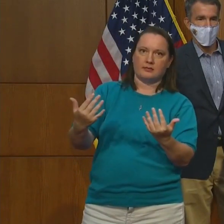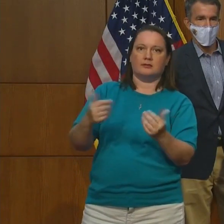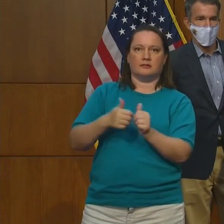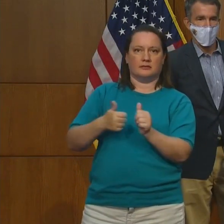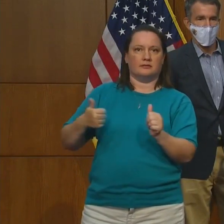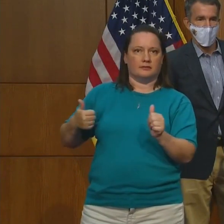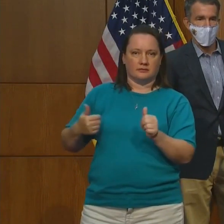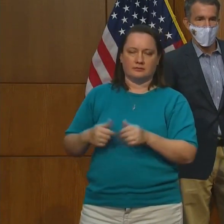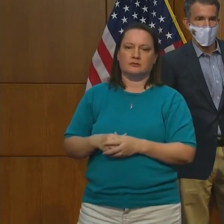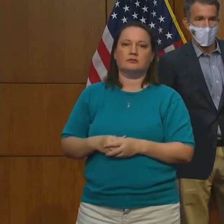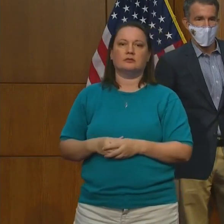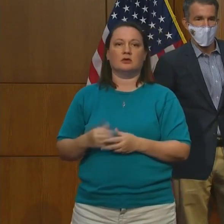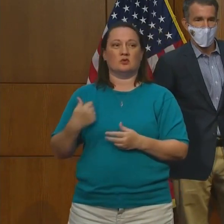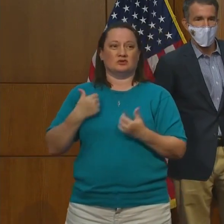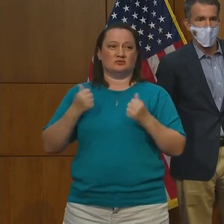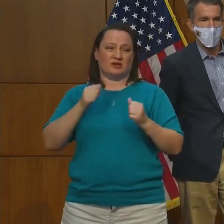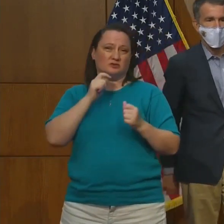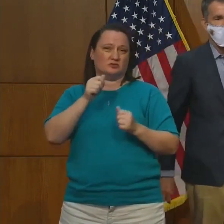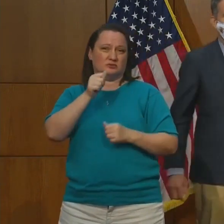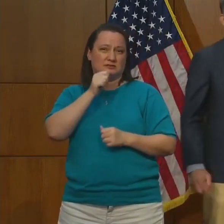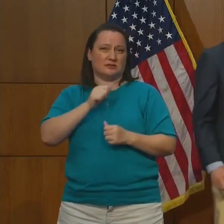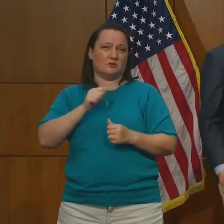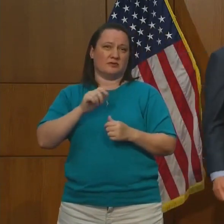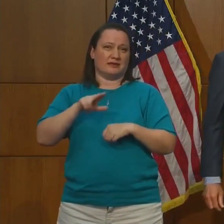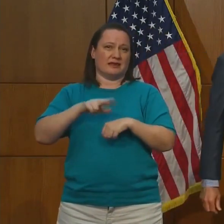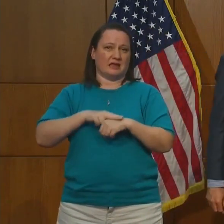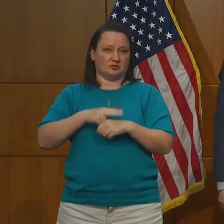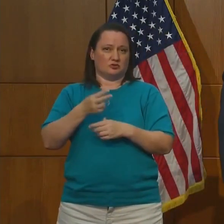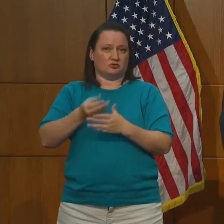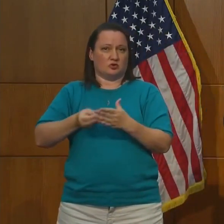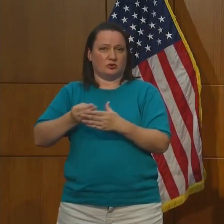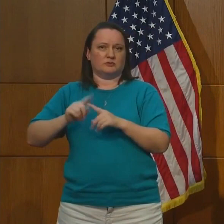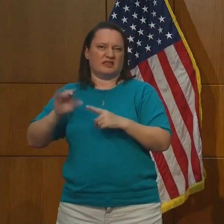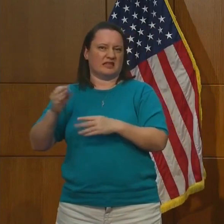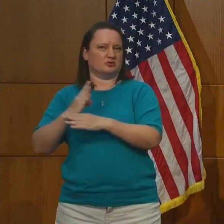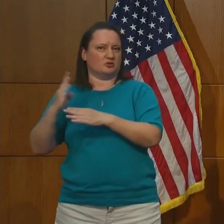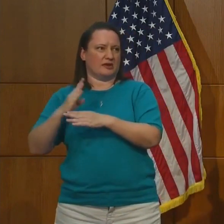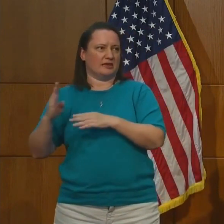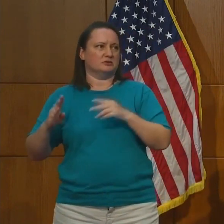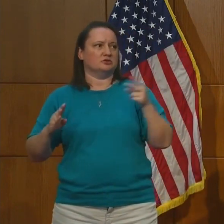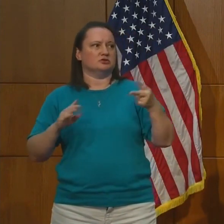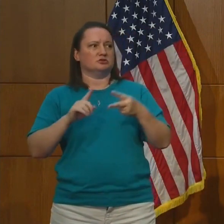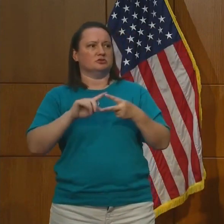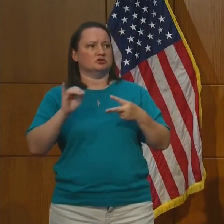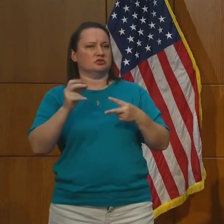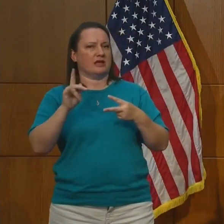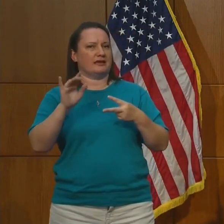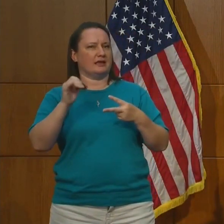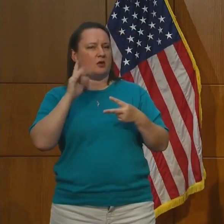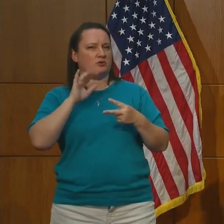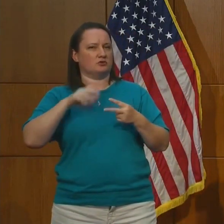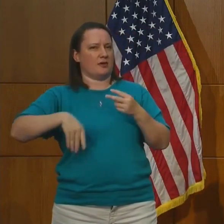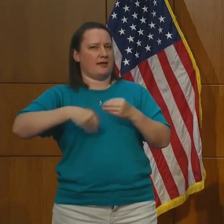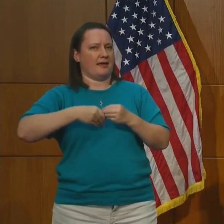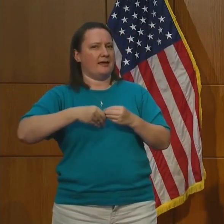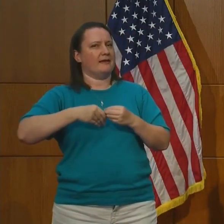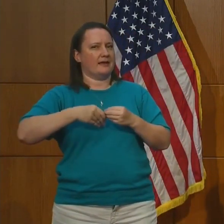LABORATORY VIRGINIA. THAT EQUIPMENT ON BACK ORDER SO AGAIN WE'RE TRYING TO DEAL WITH THE NATIONAL SHORTAGE BUT BUT